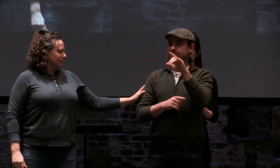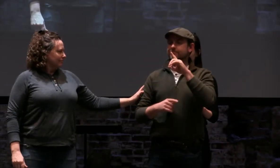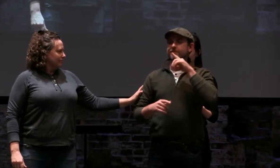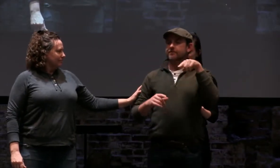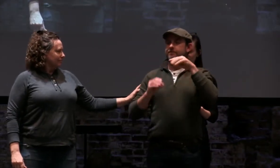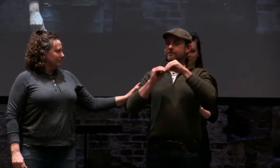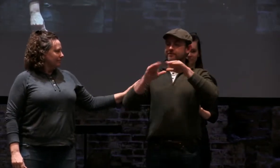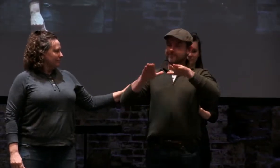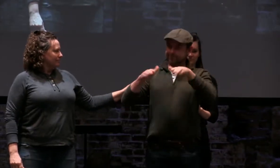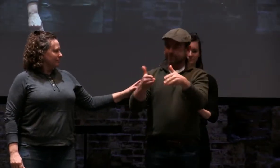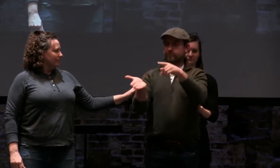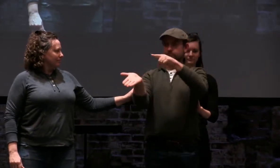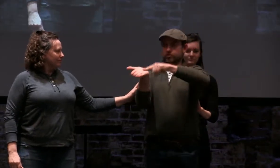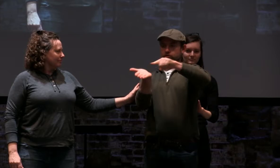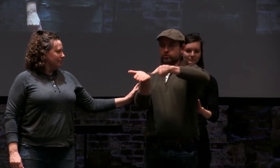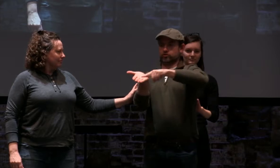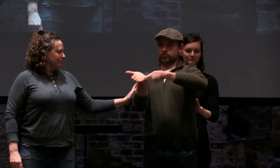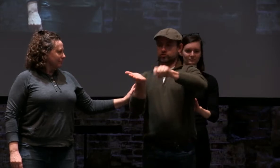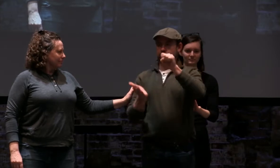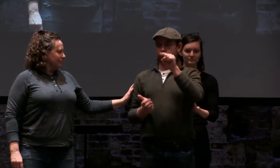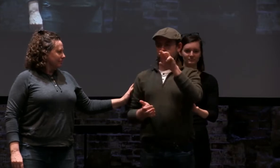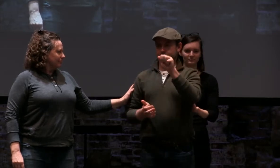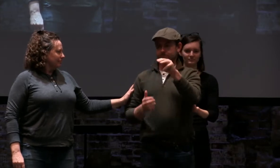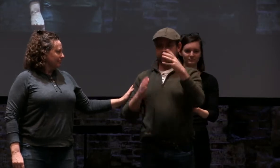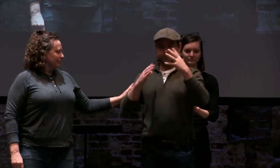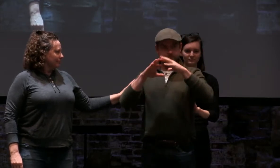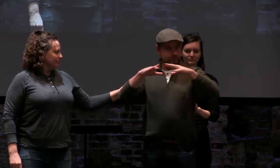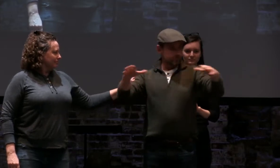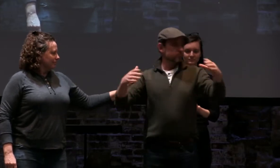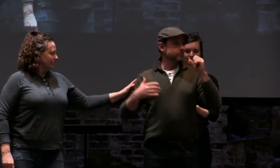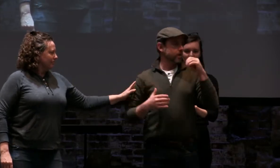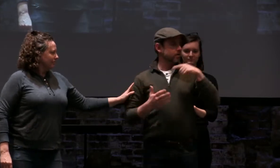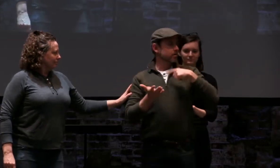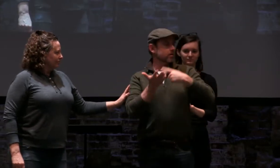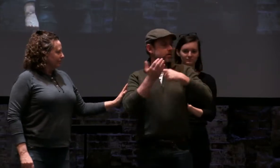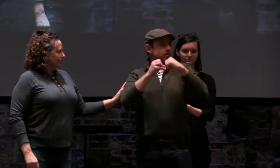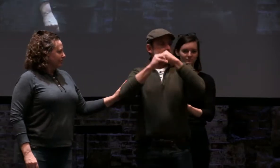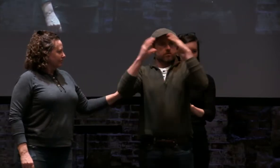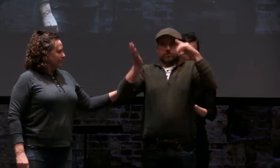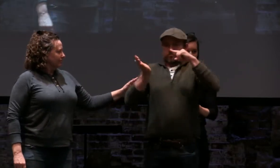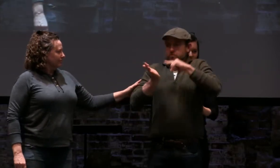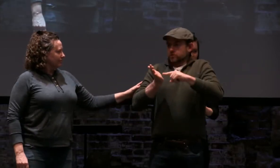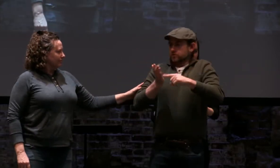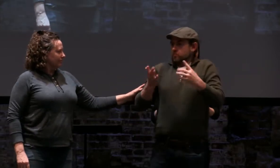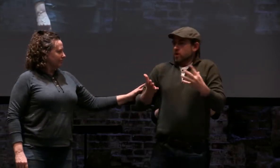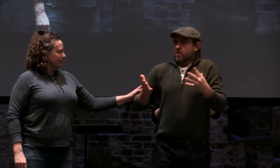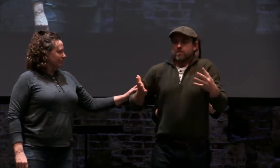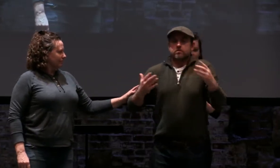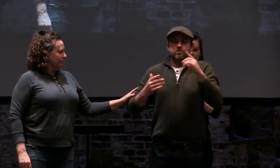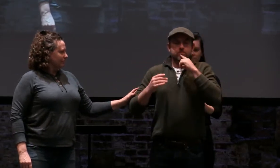It is called the National Deaf Theater Society and that is the sign for the organization.